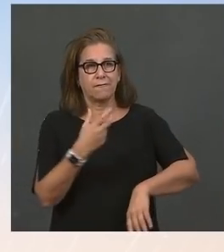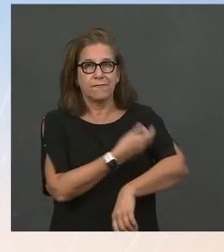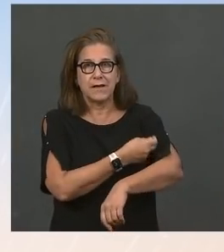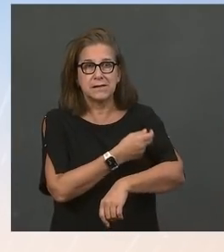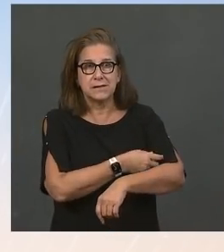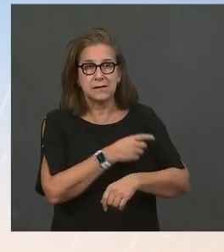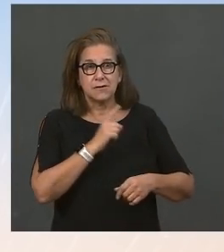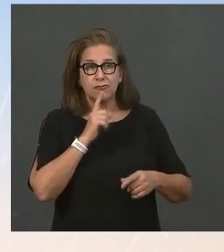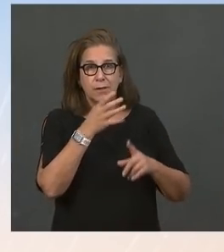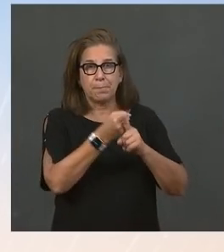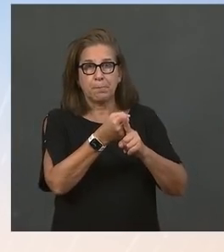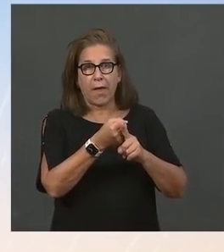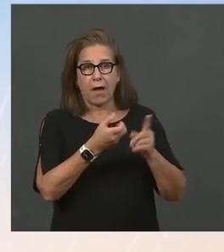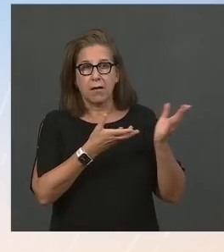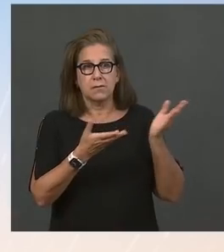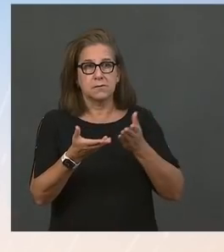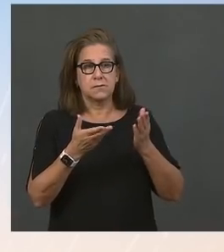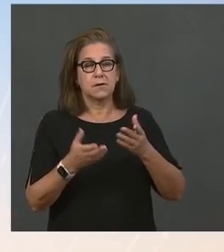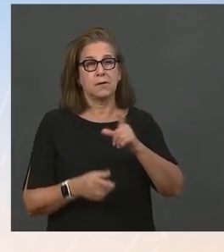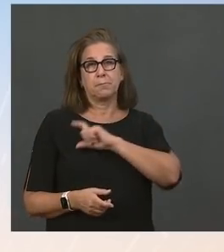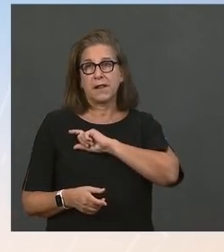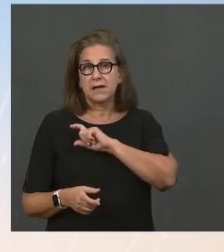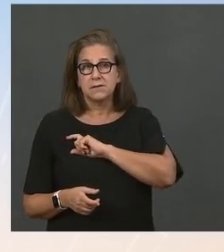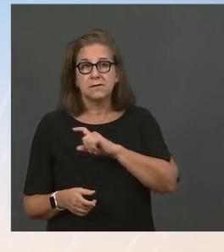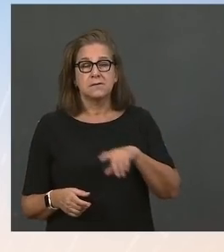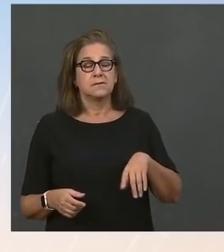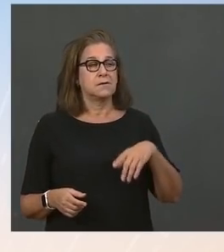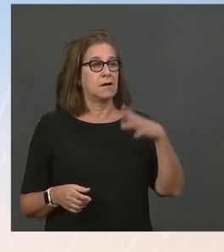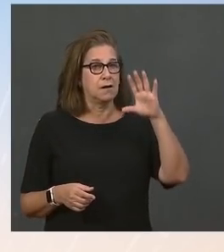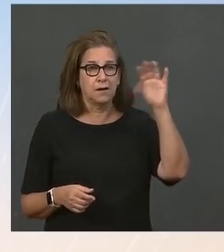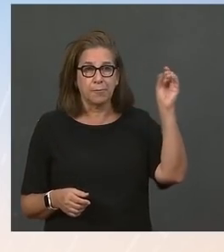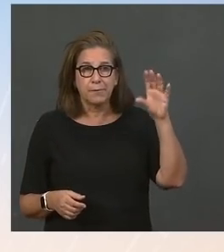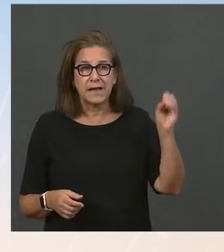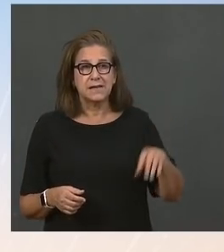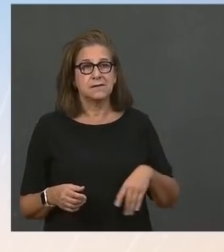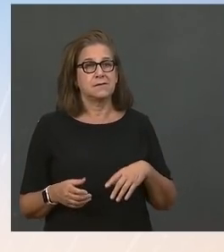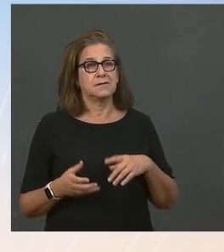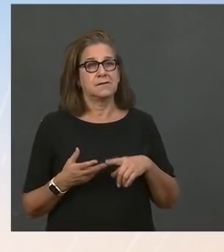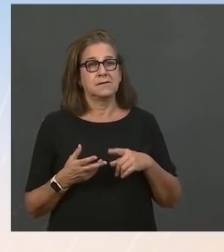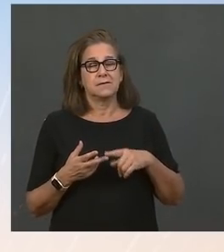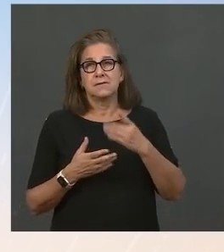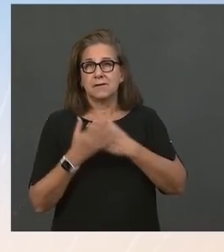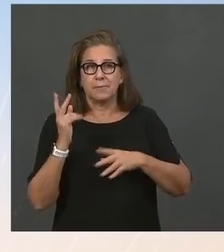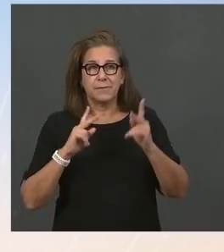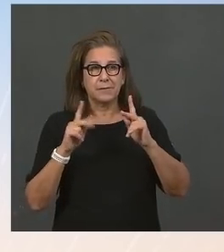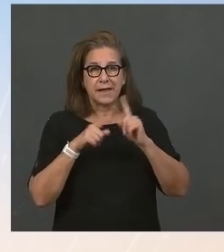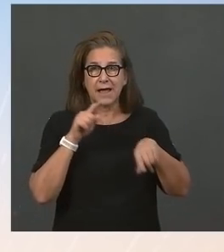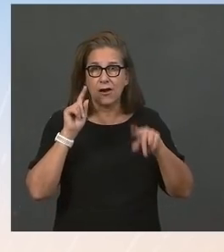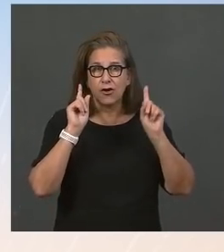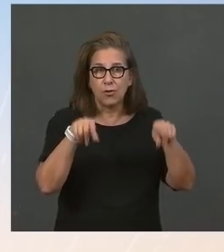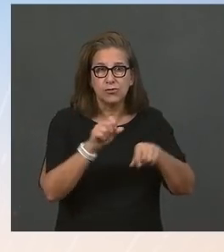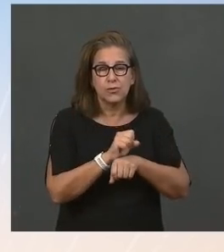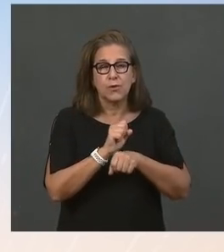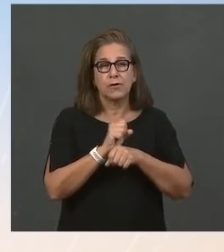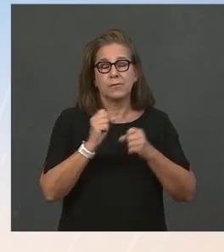but because people are out sick, people are worried about coming to work. This is one of the reasons that a lot of these companies have implemented these requirements.